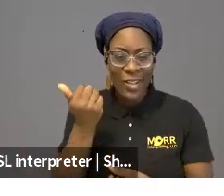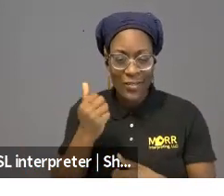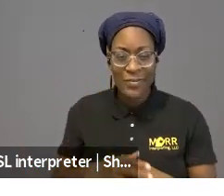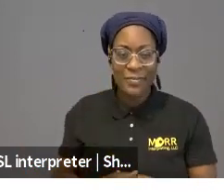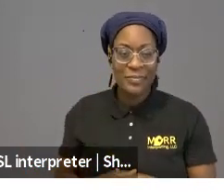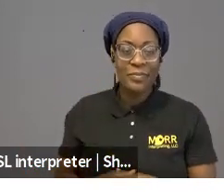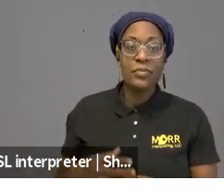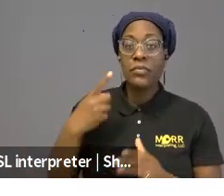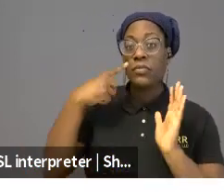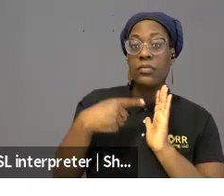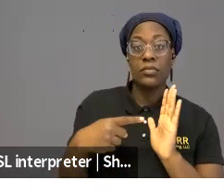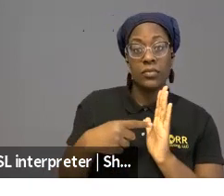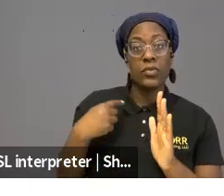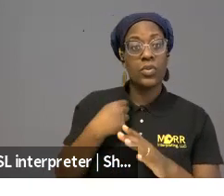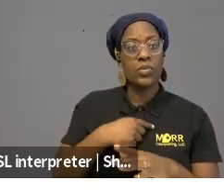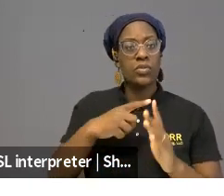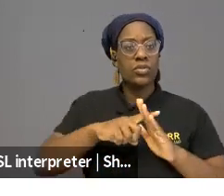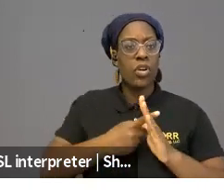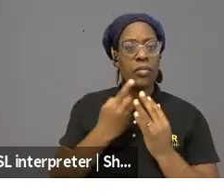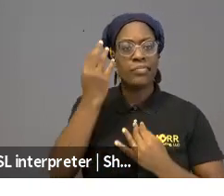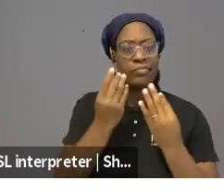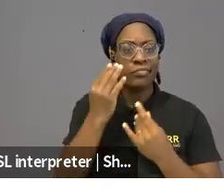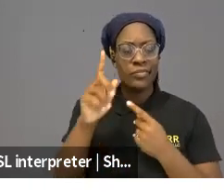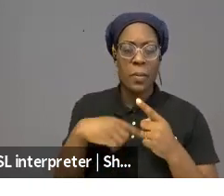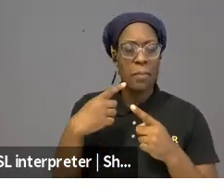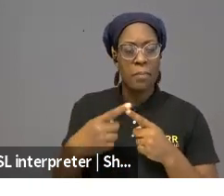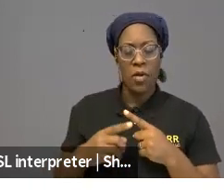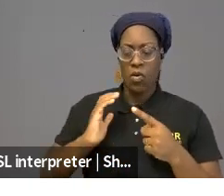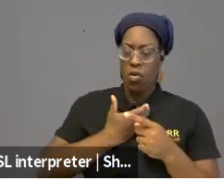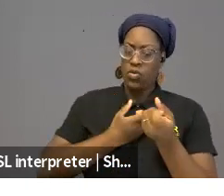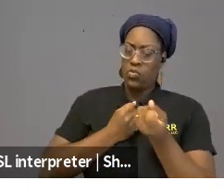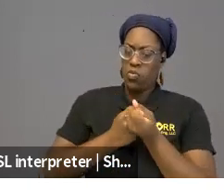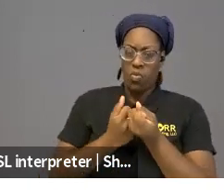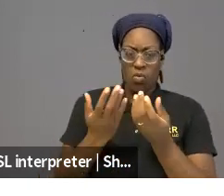of the first meetings I and my other ADs had was with our Librarian colleagues, who have provided